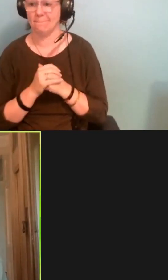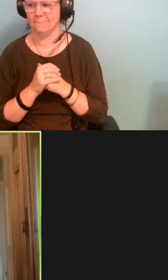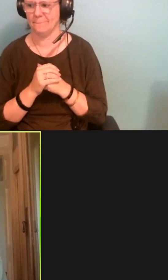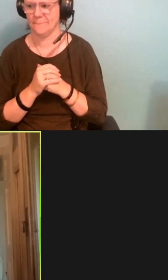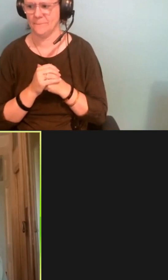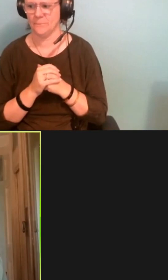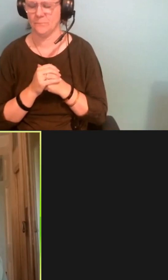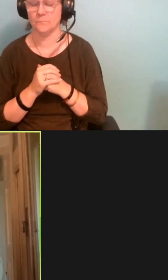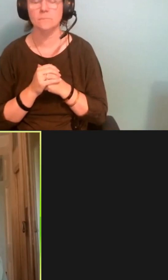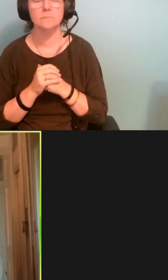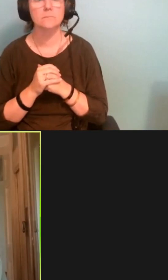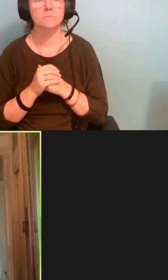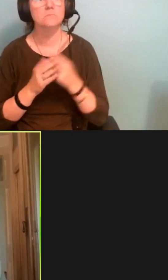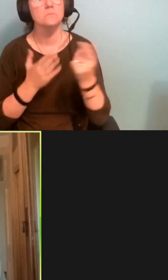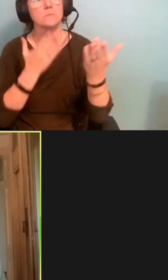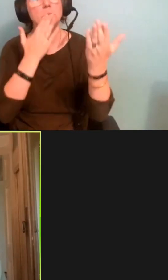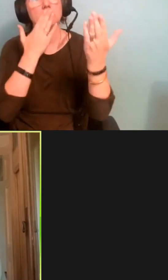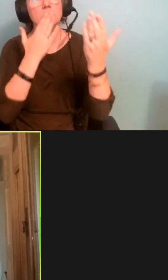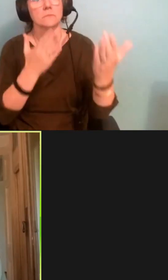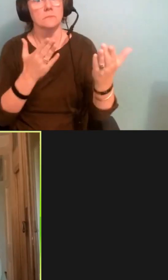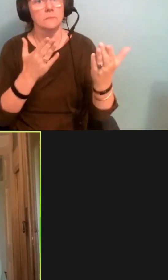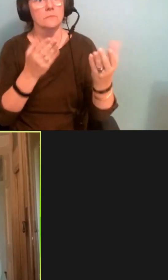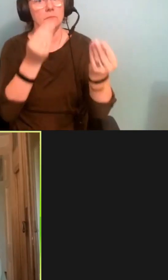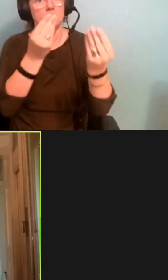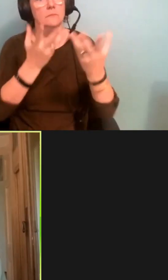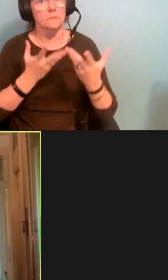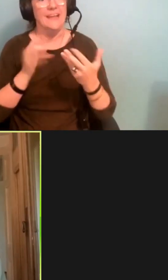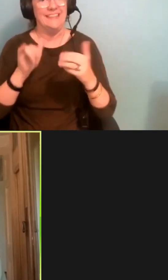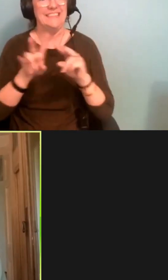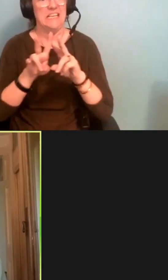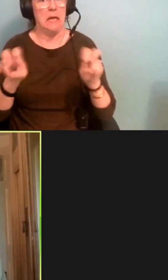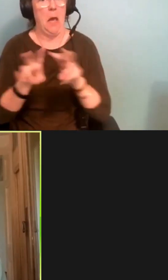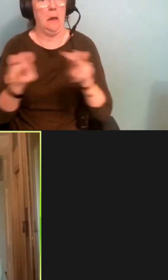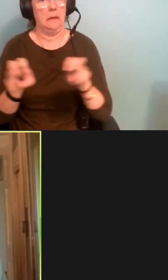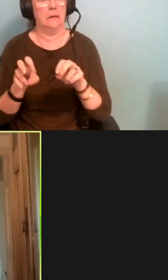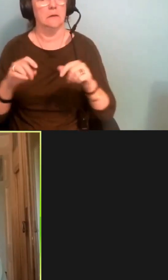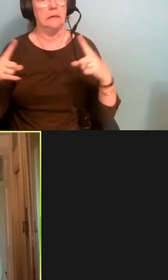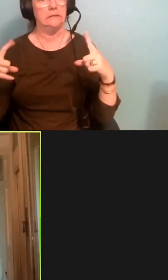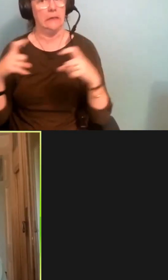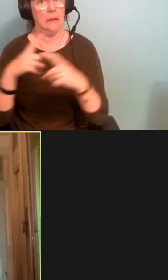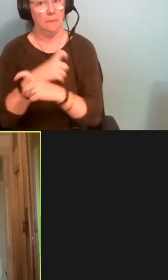helped me appreciate how complicated this is if I were going to do this well